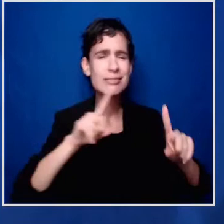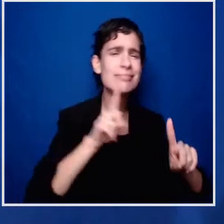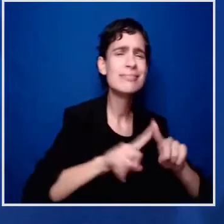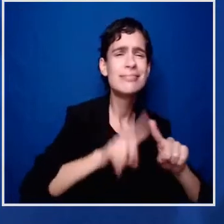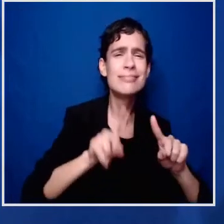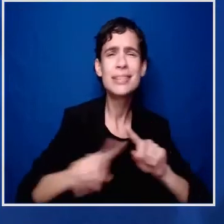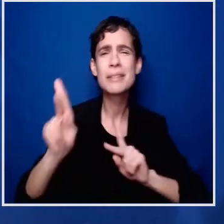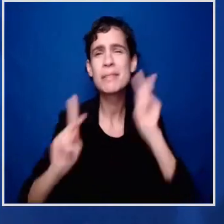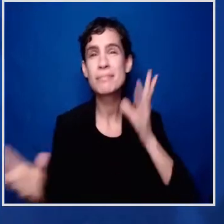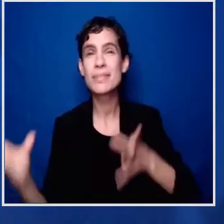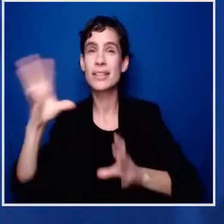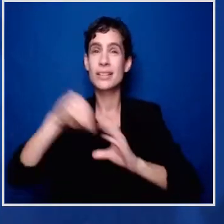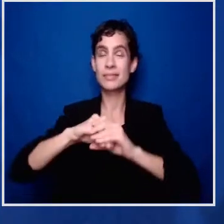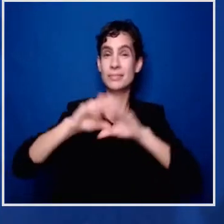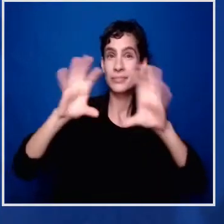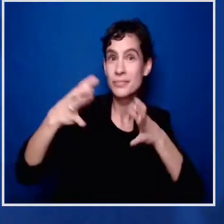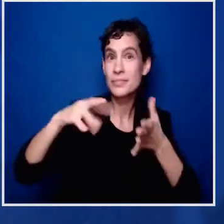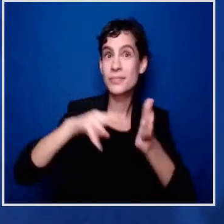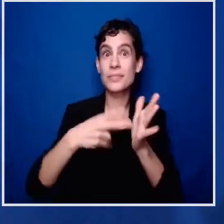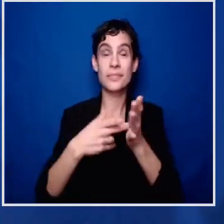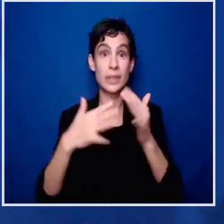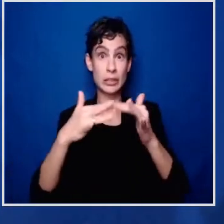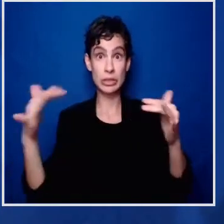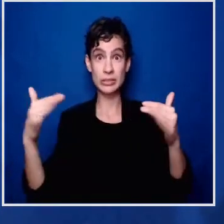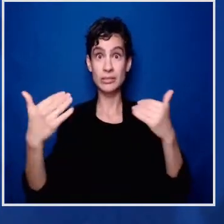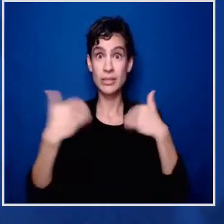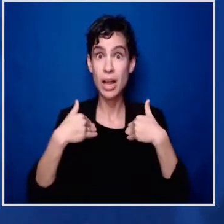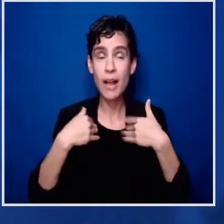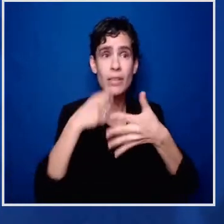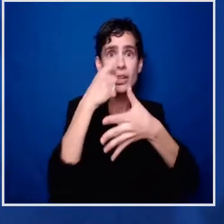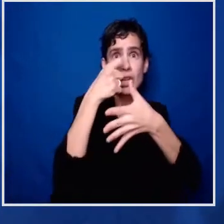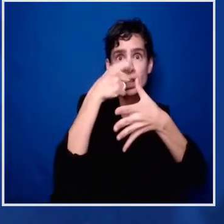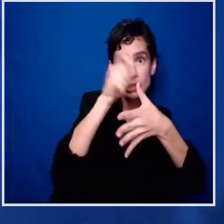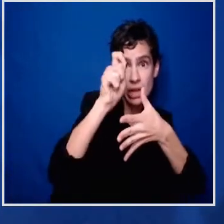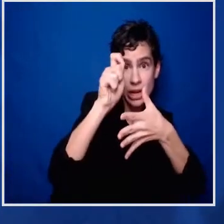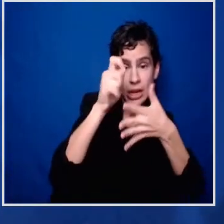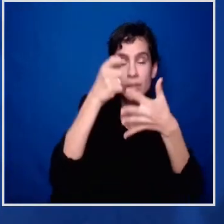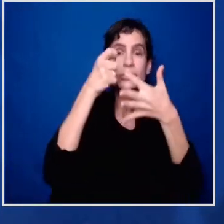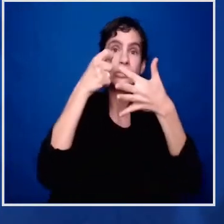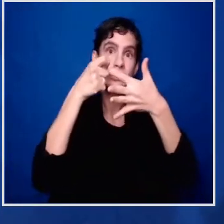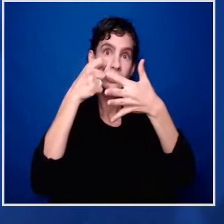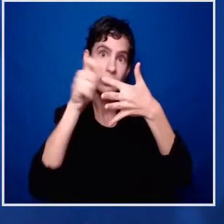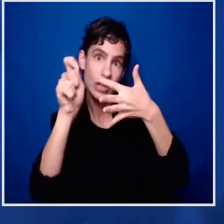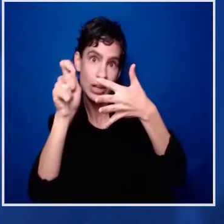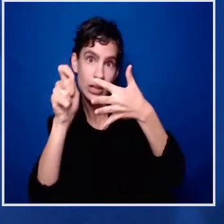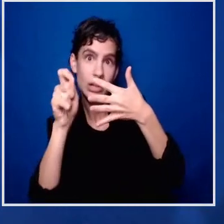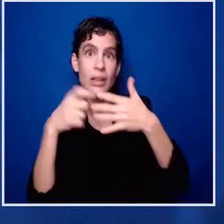REAL INCLUSION. NOW, WE MUST